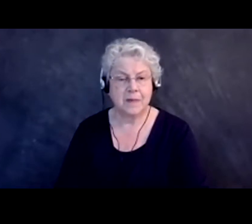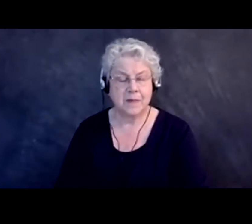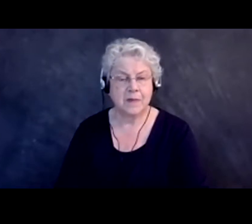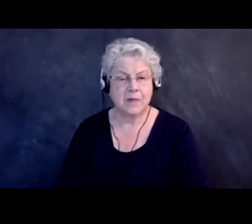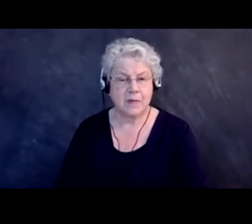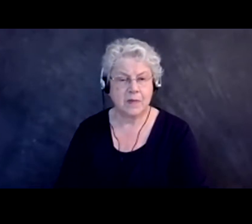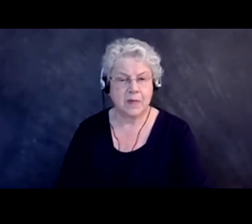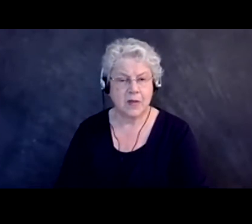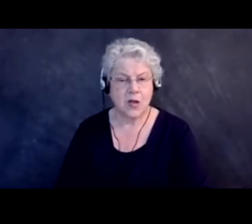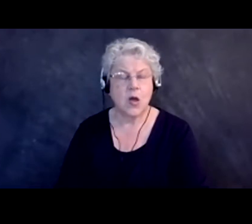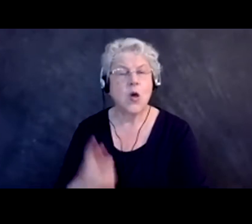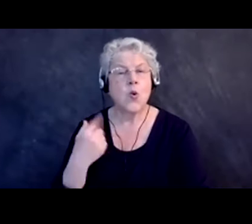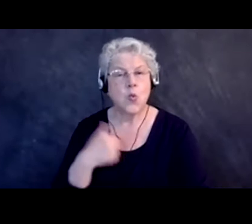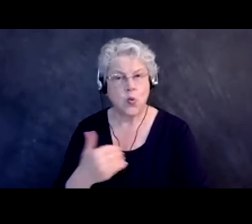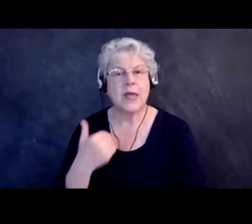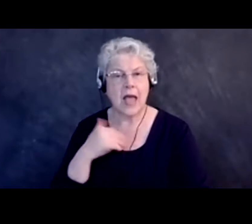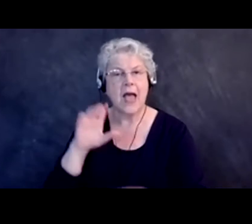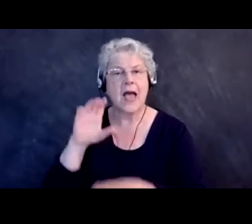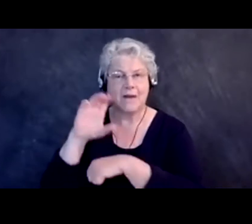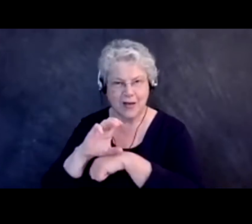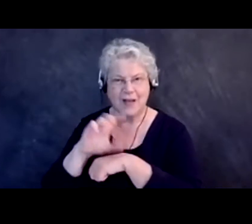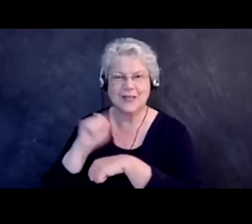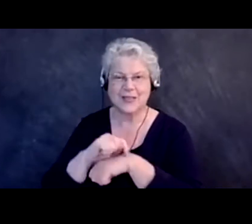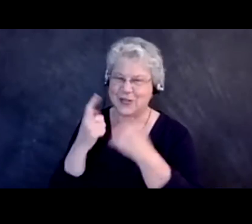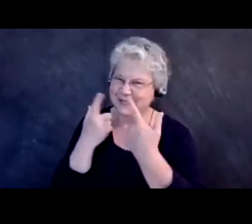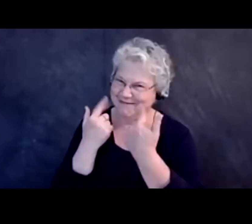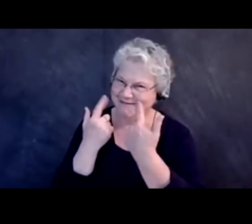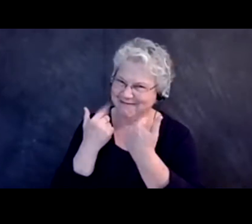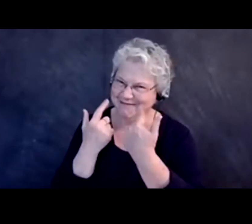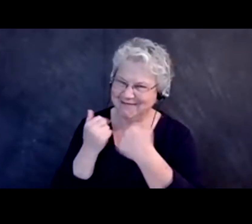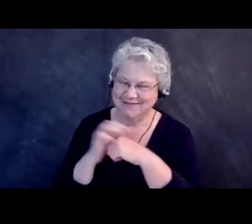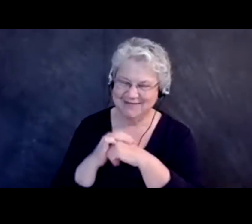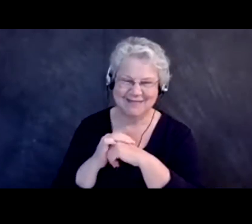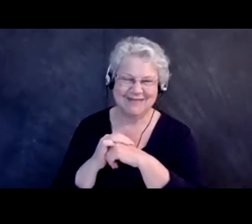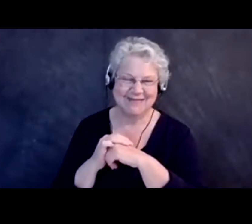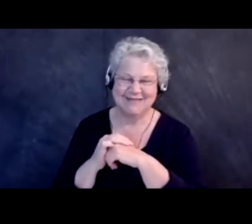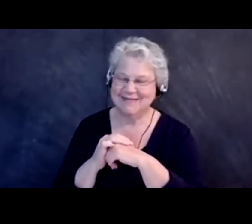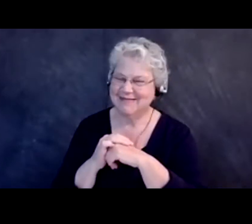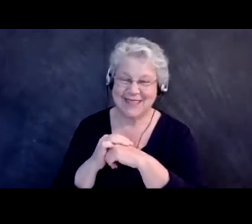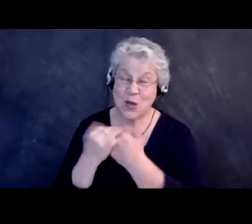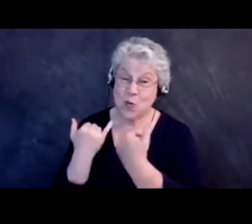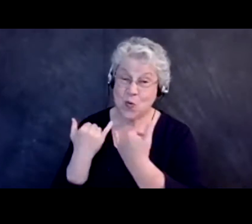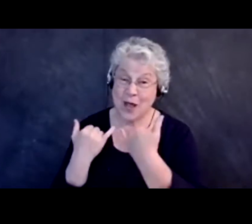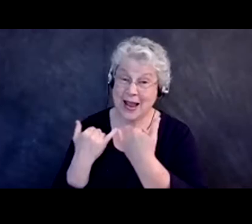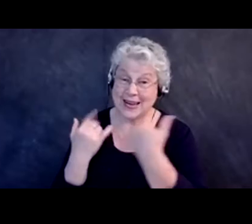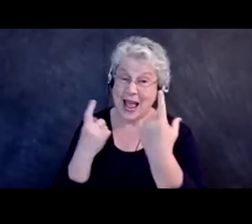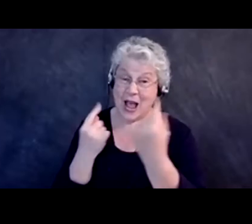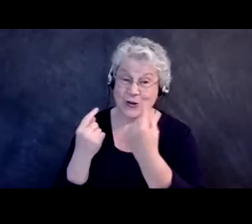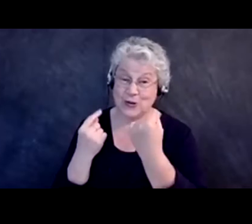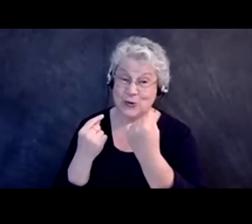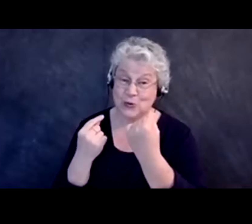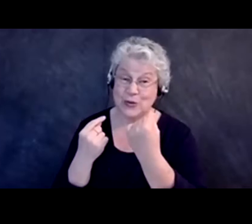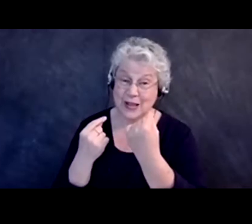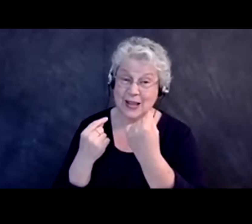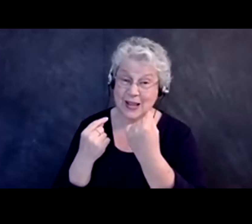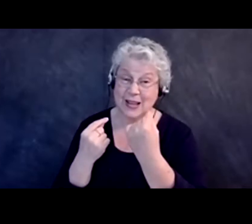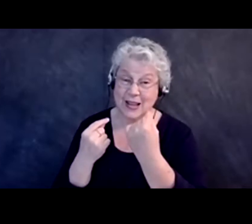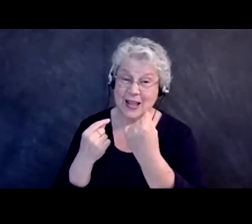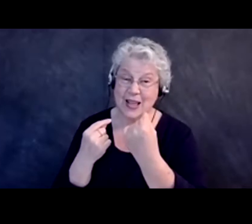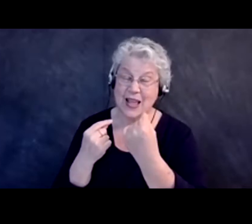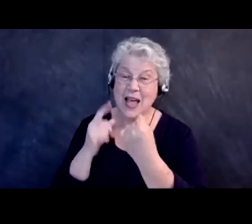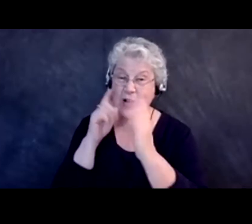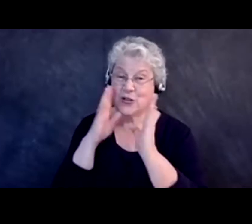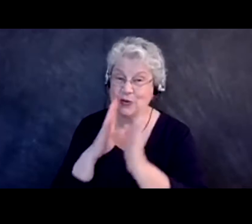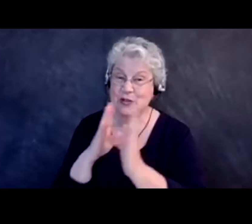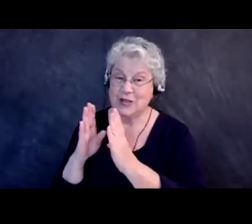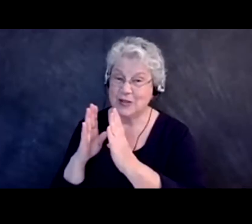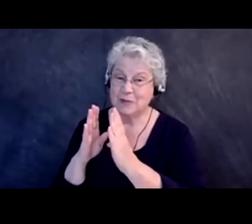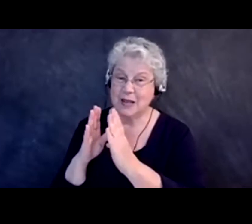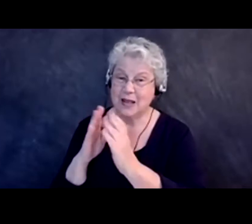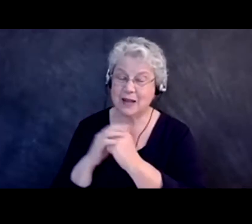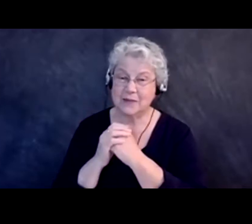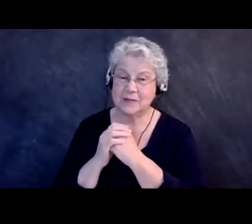consultants that are like right now doing our strategic planning. Now,